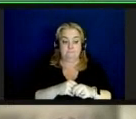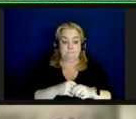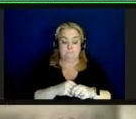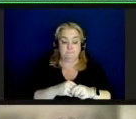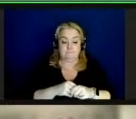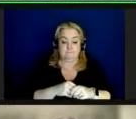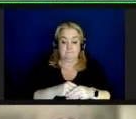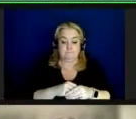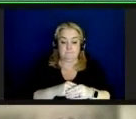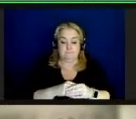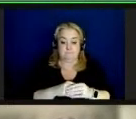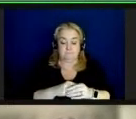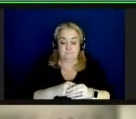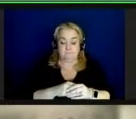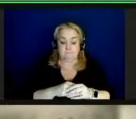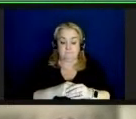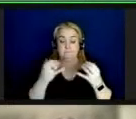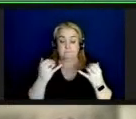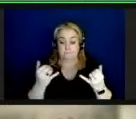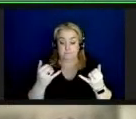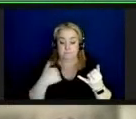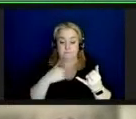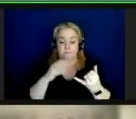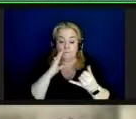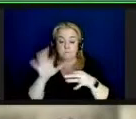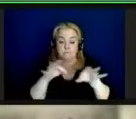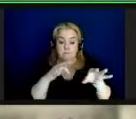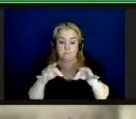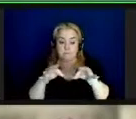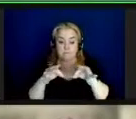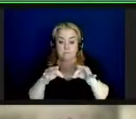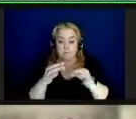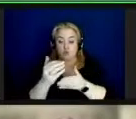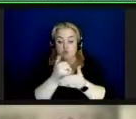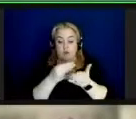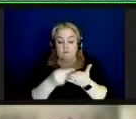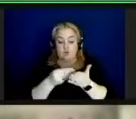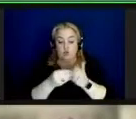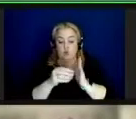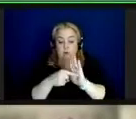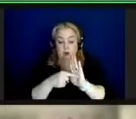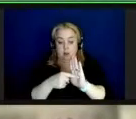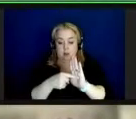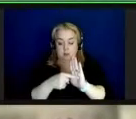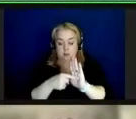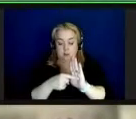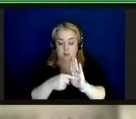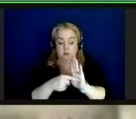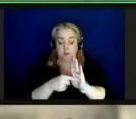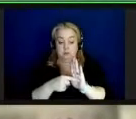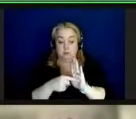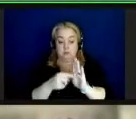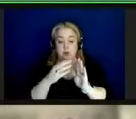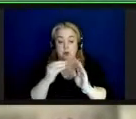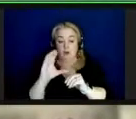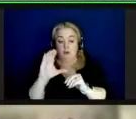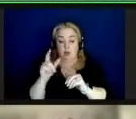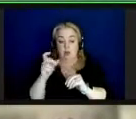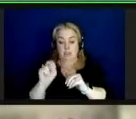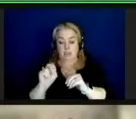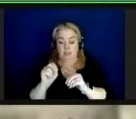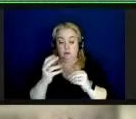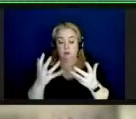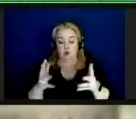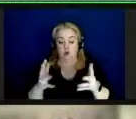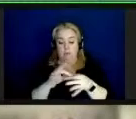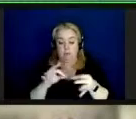REGULATIONS REGARDING MUNICIPAL